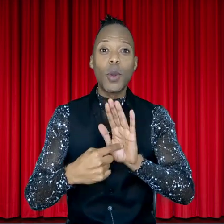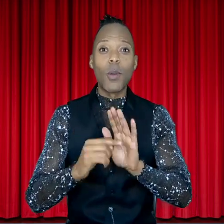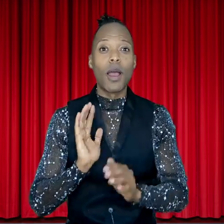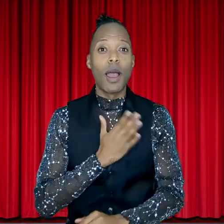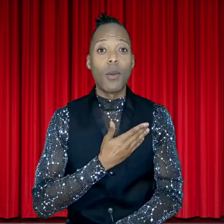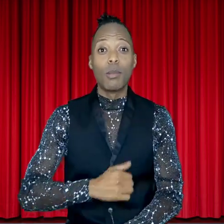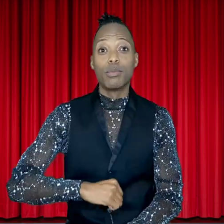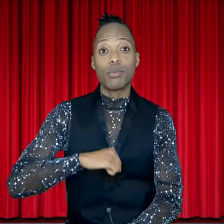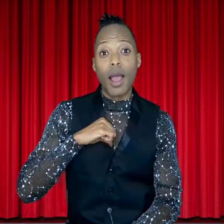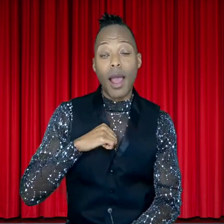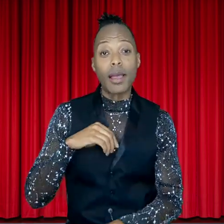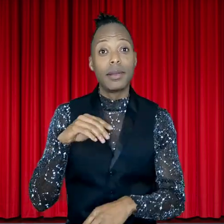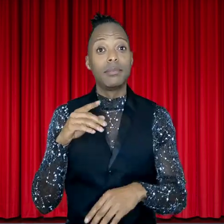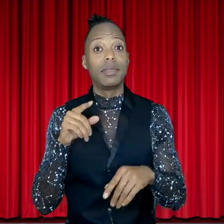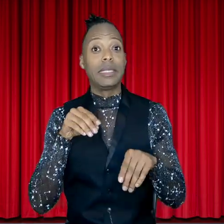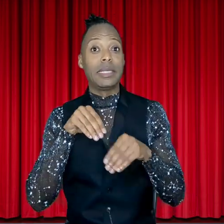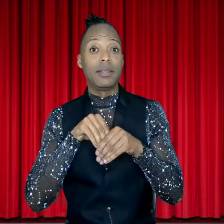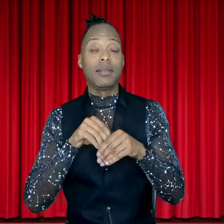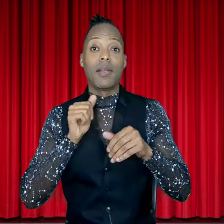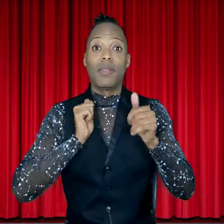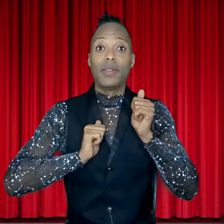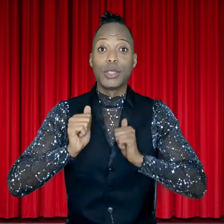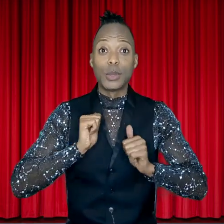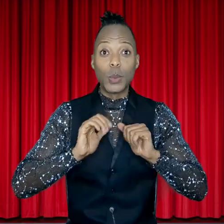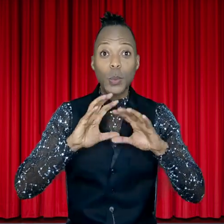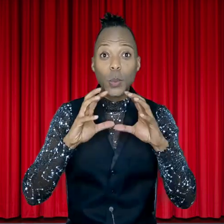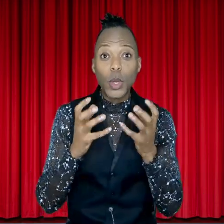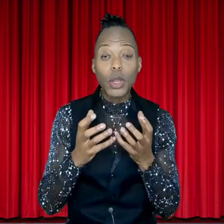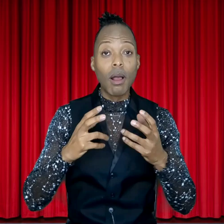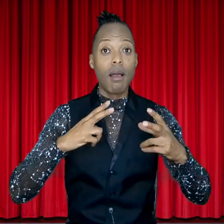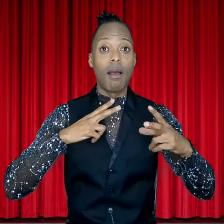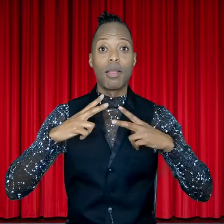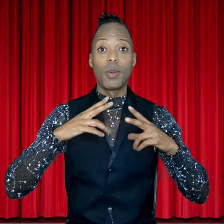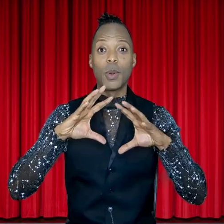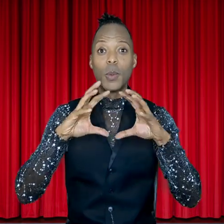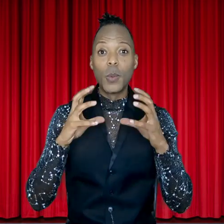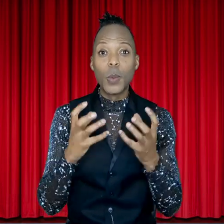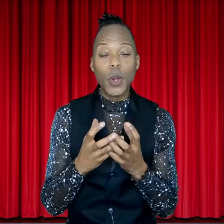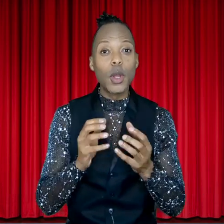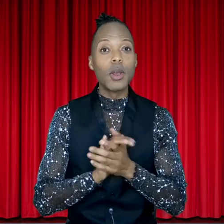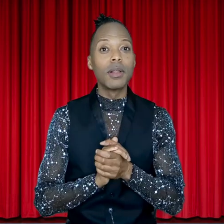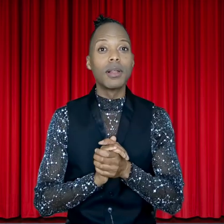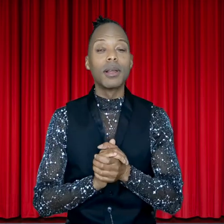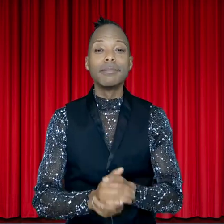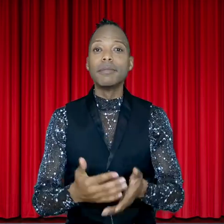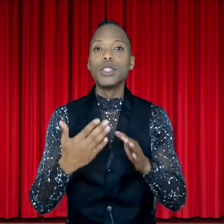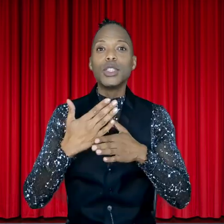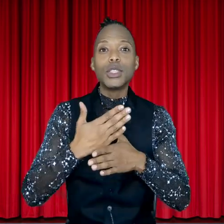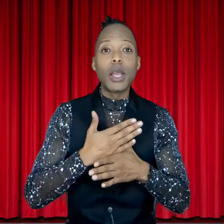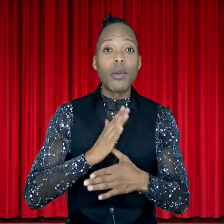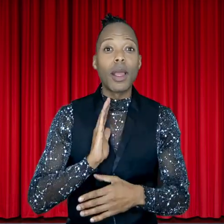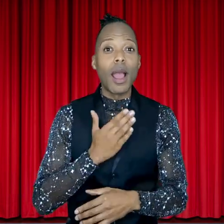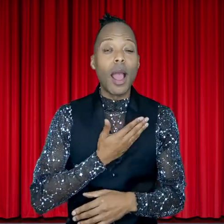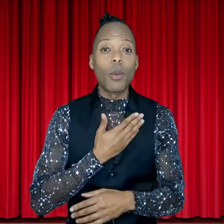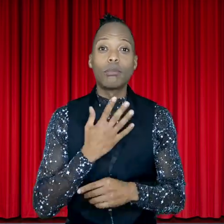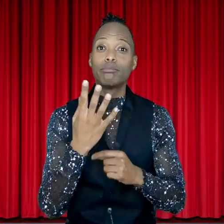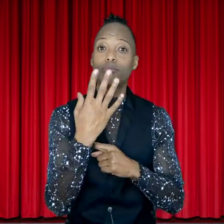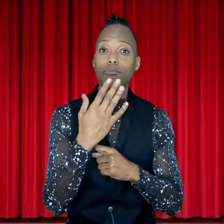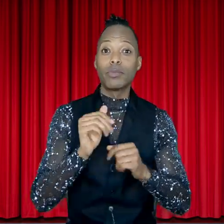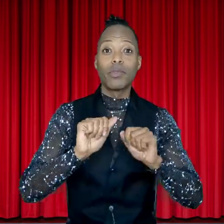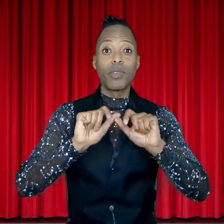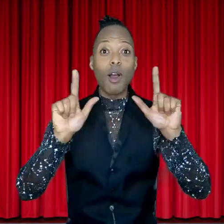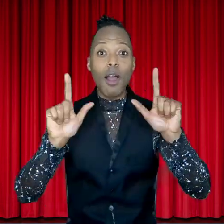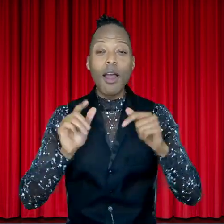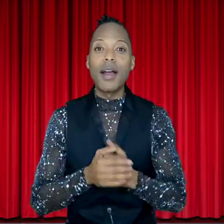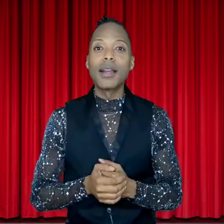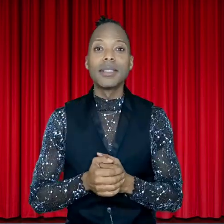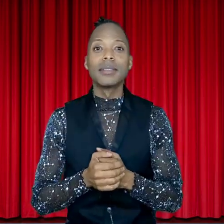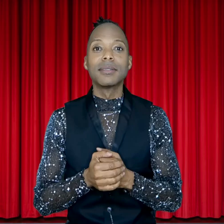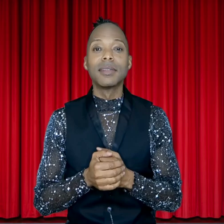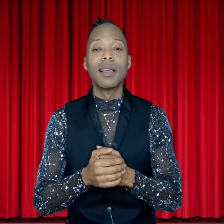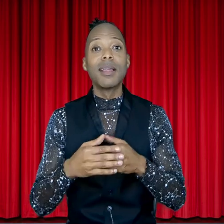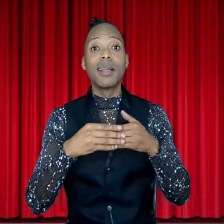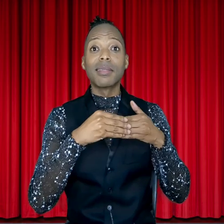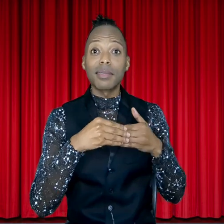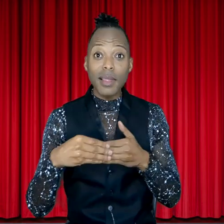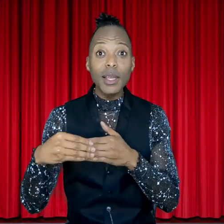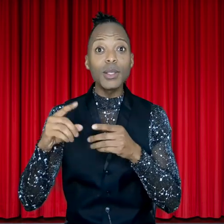to show our pride in acting in the theater, in Hollywood, and sharing our vlogs.